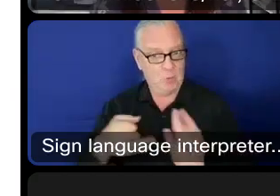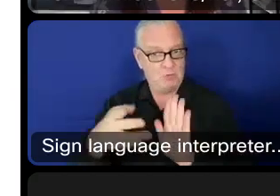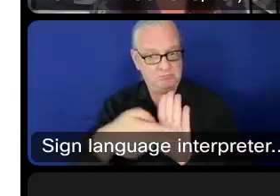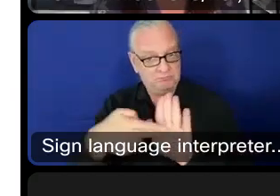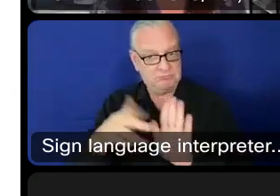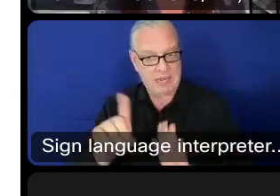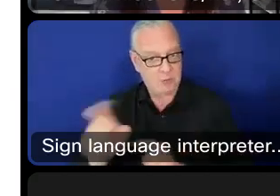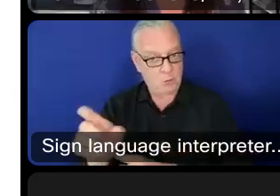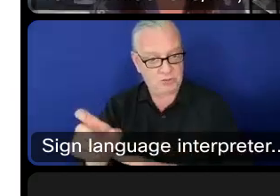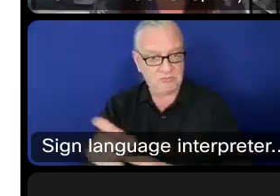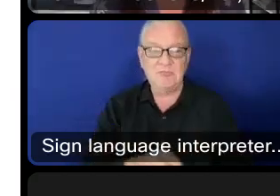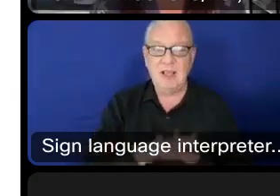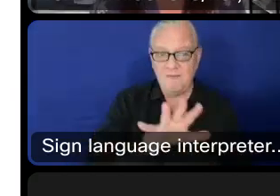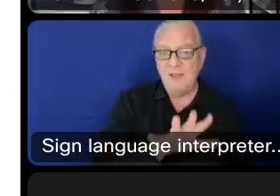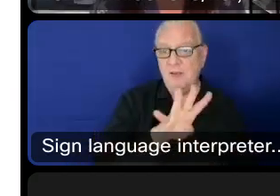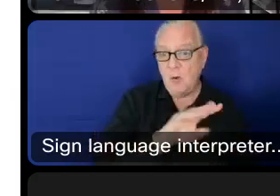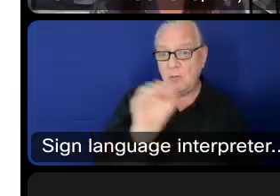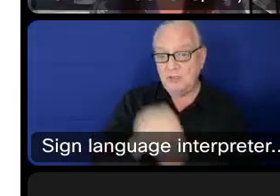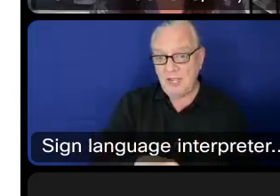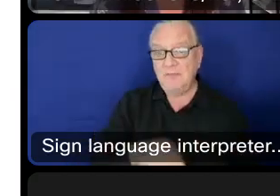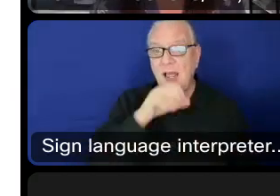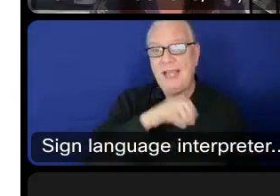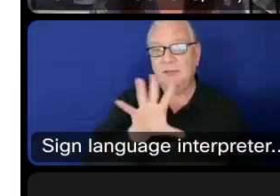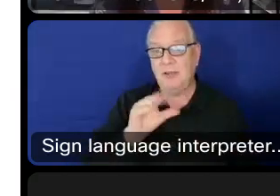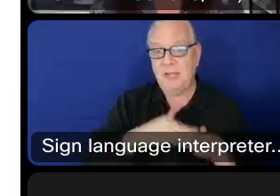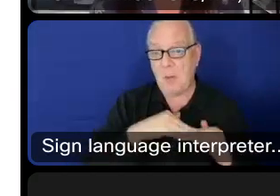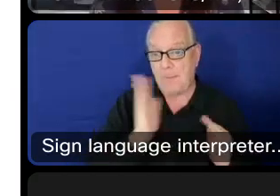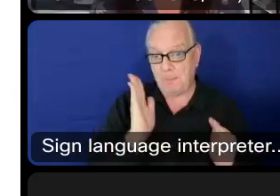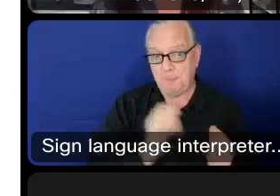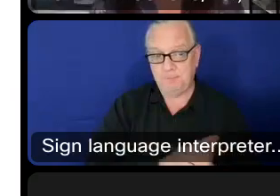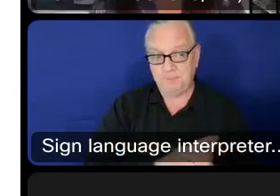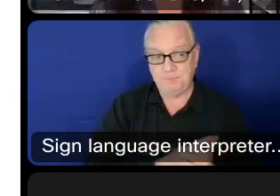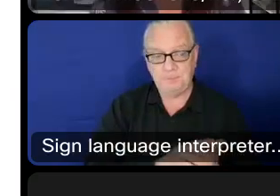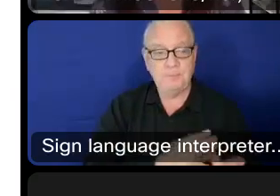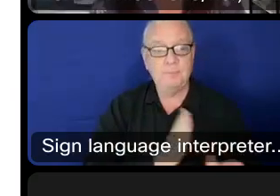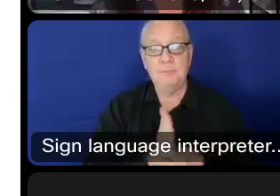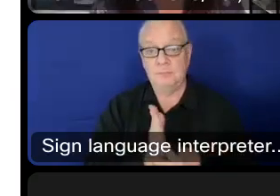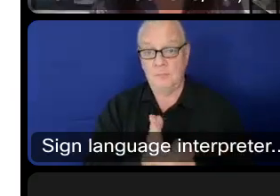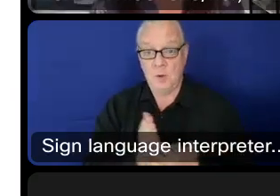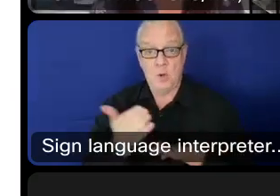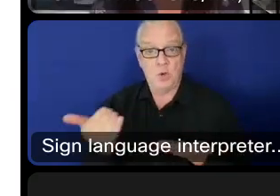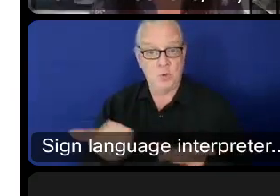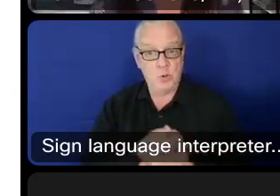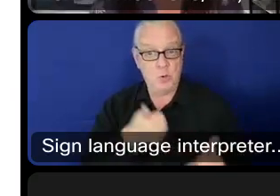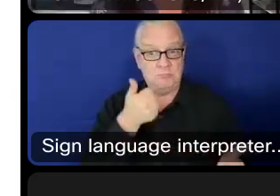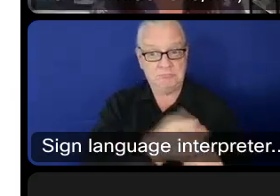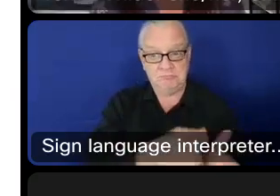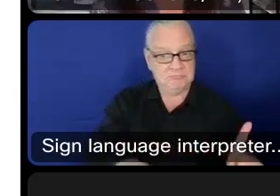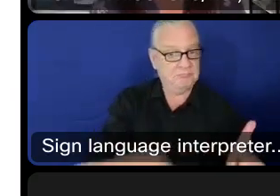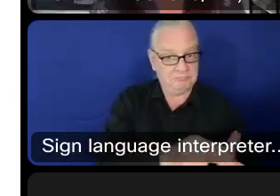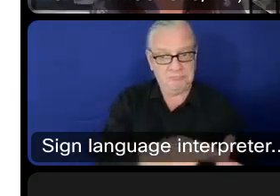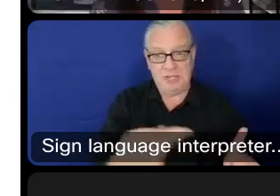US are age 50 and older. And about 16% of new HIV diagnosis